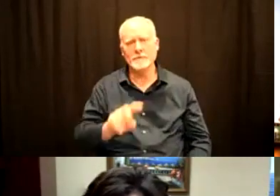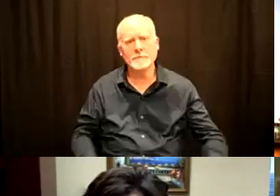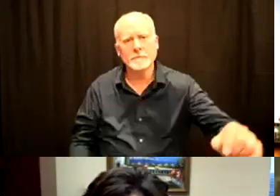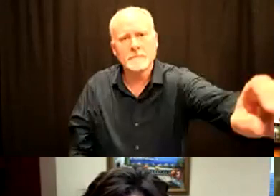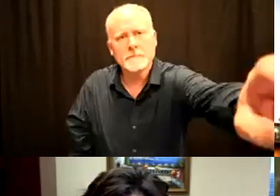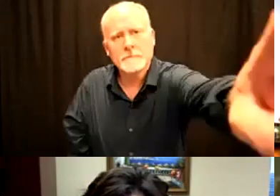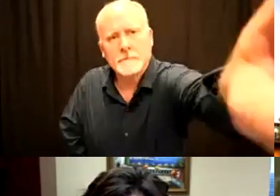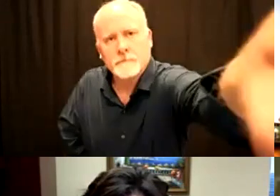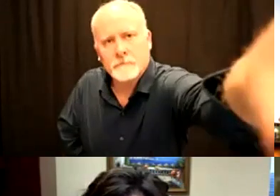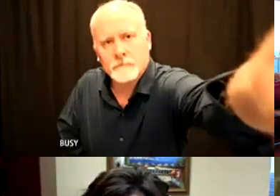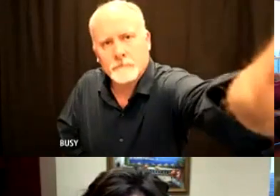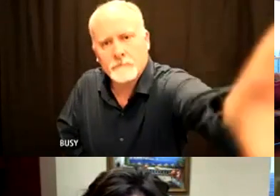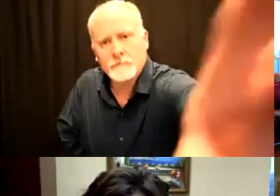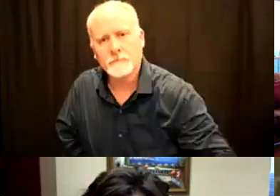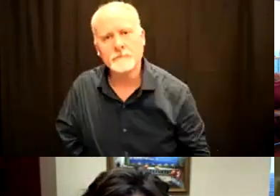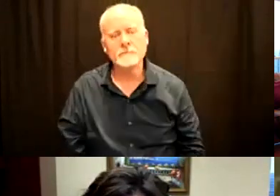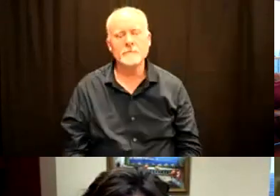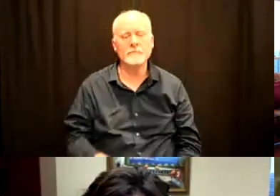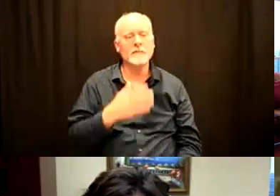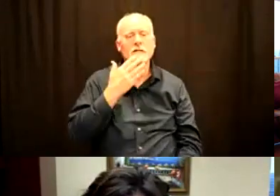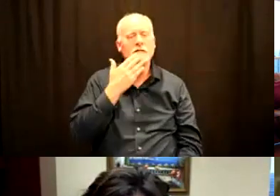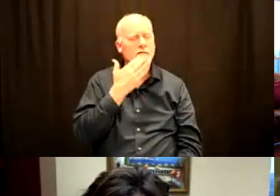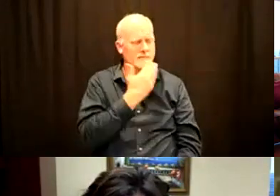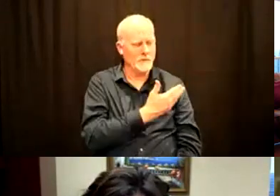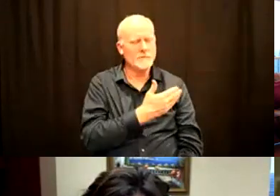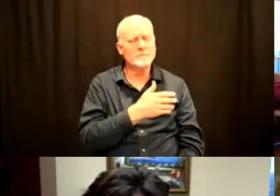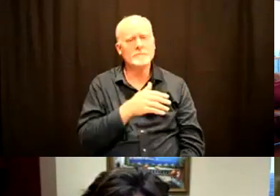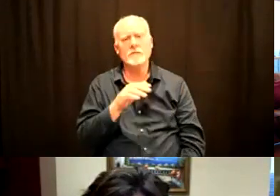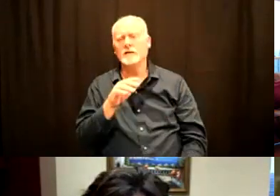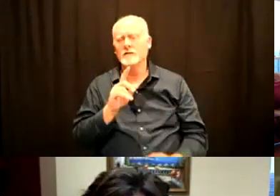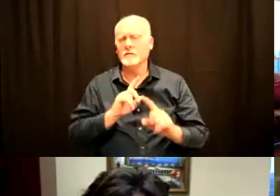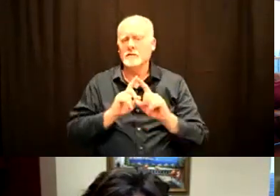thank you selwyn so there are a lot of different pieces and parts we can look at when we